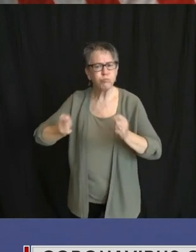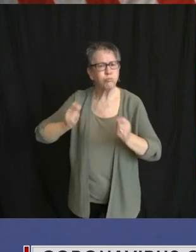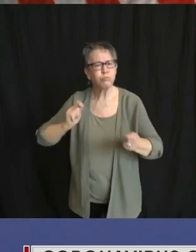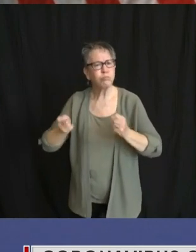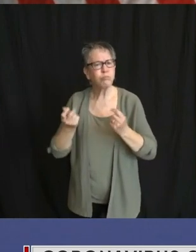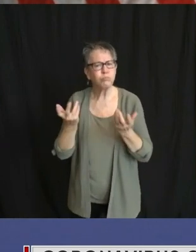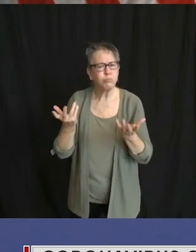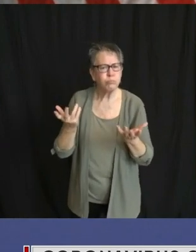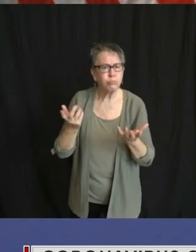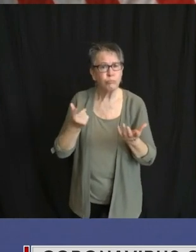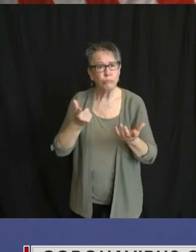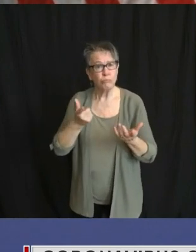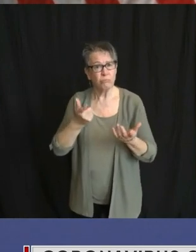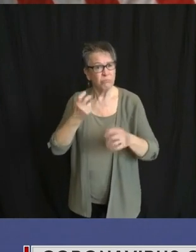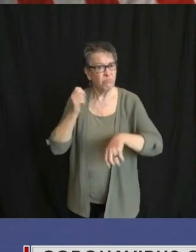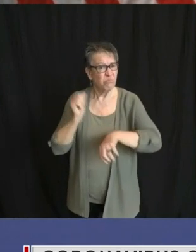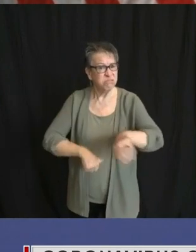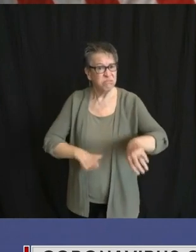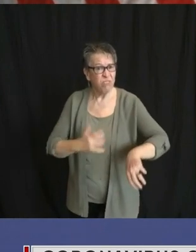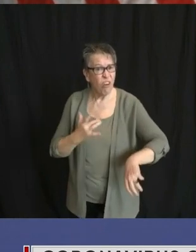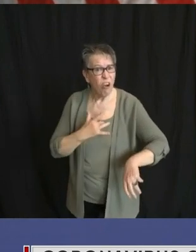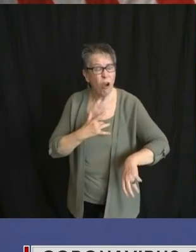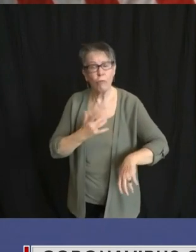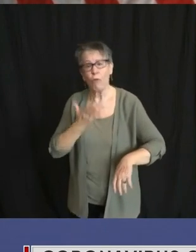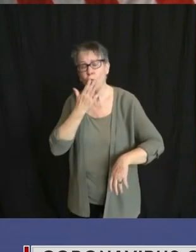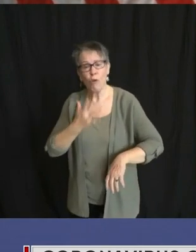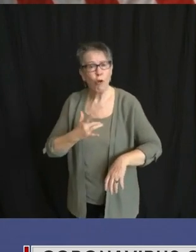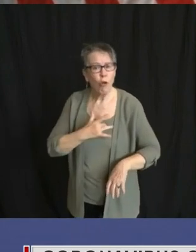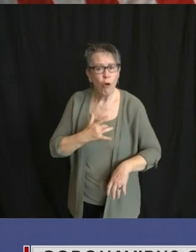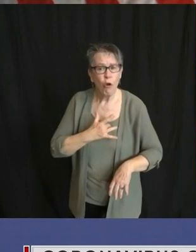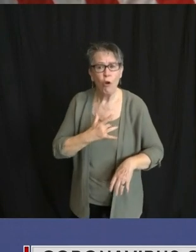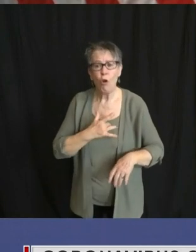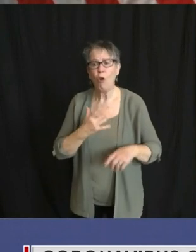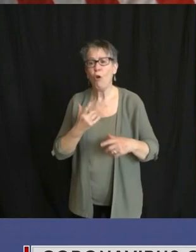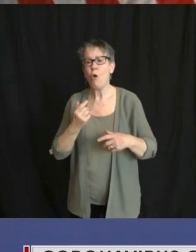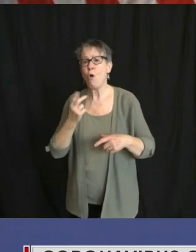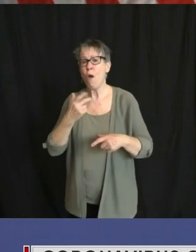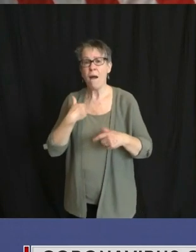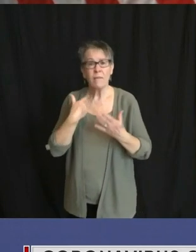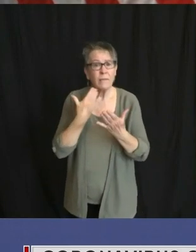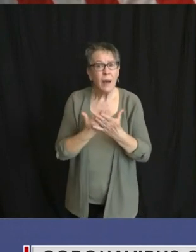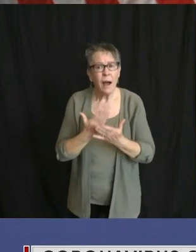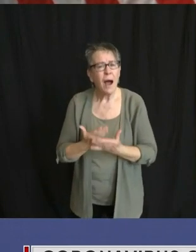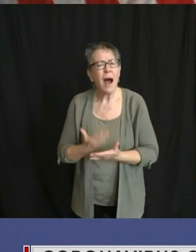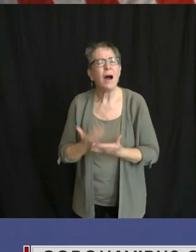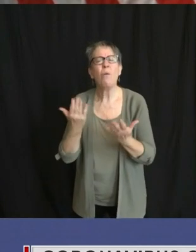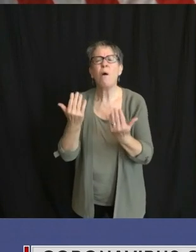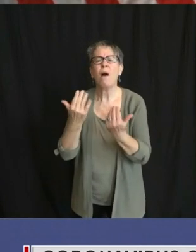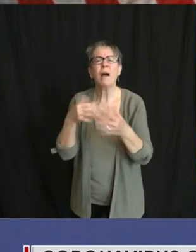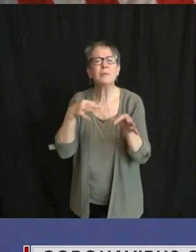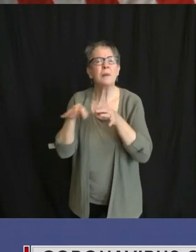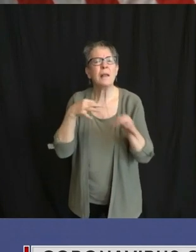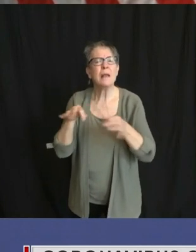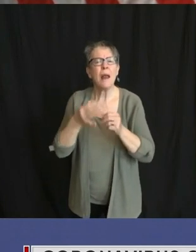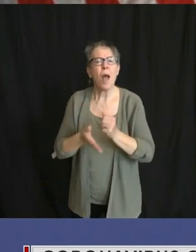THINK? IS IT BASED ON SCIENCE AND FACT? INSTEAD OF YOU JUST TRY TO USURP OUR? WHAT YOU WANT PEOPLE IN OUR STATE TO KNOW ABOUT